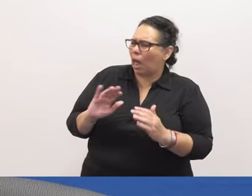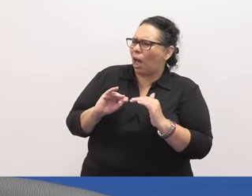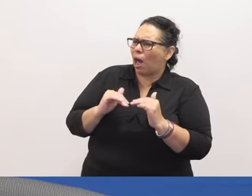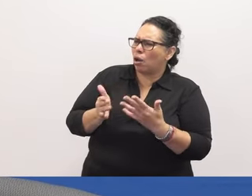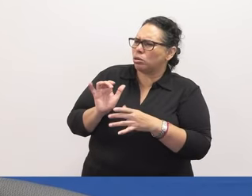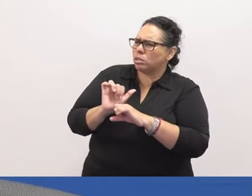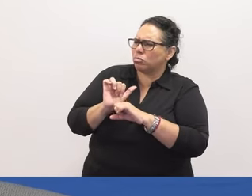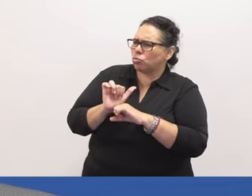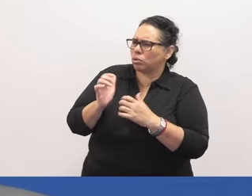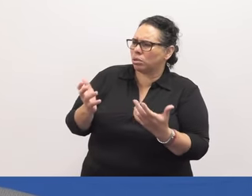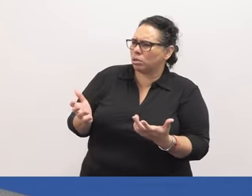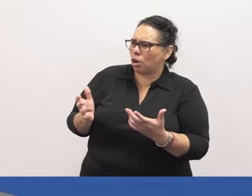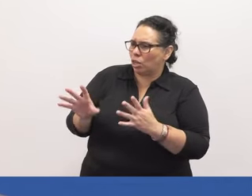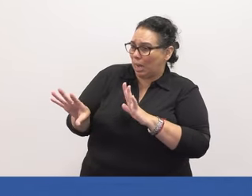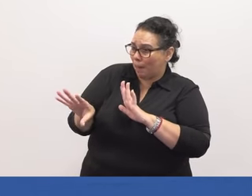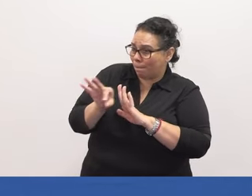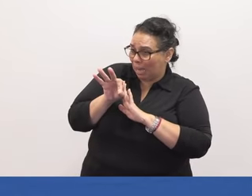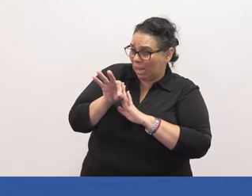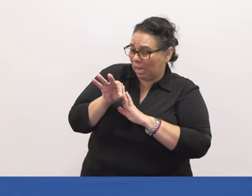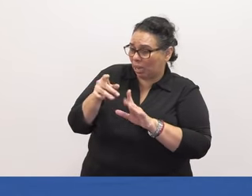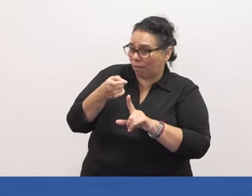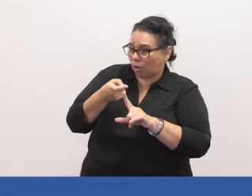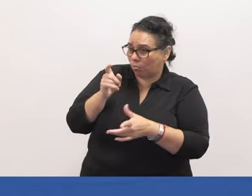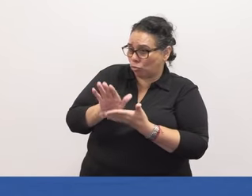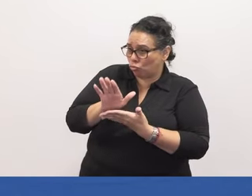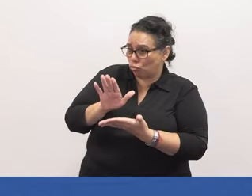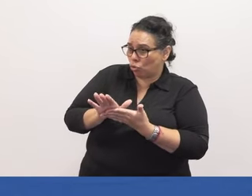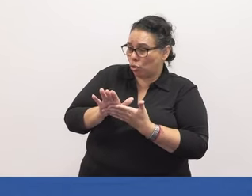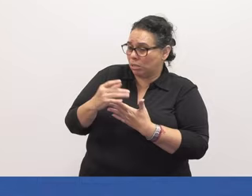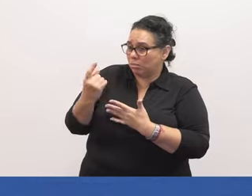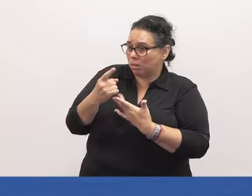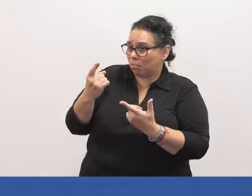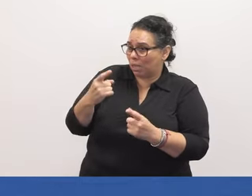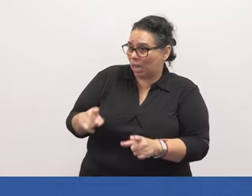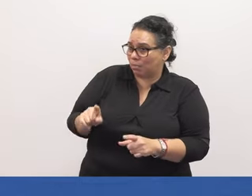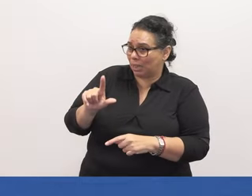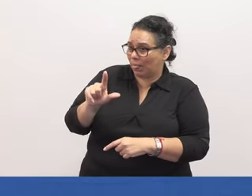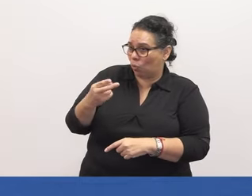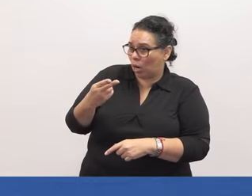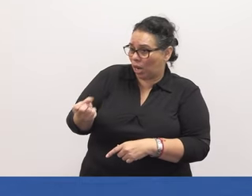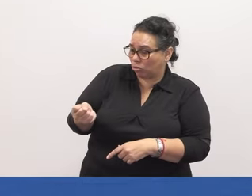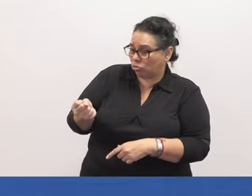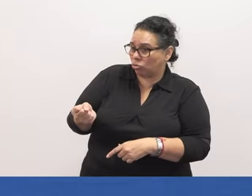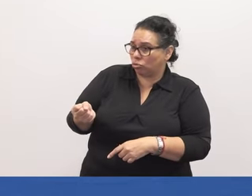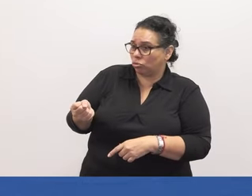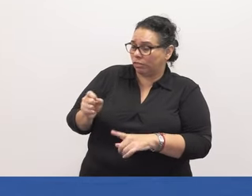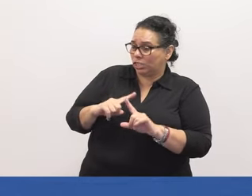how does that work? And are they picked by the school so that something happens at Lakewood that might for different reasons happen,